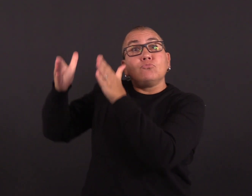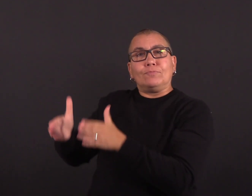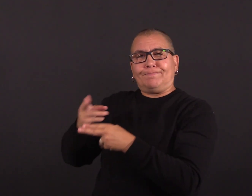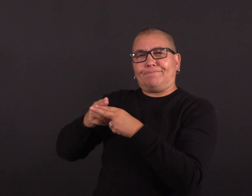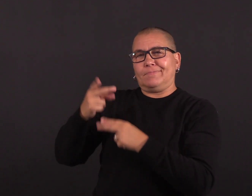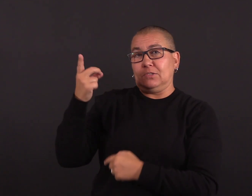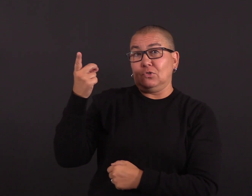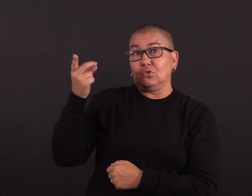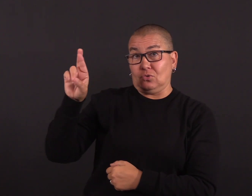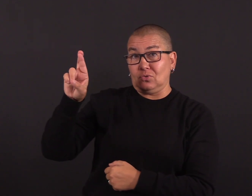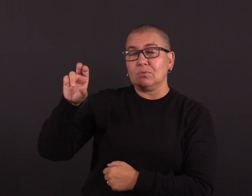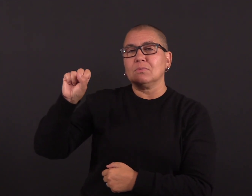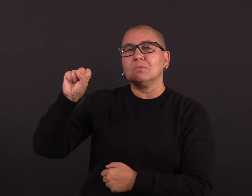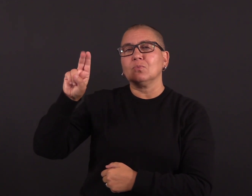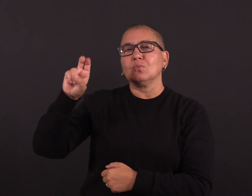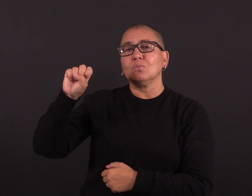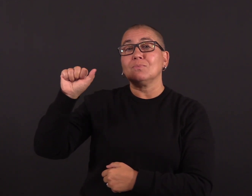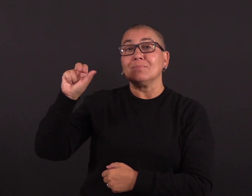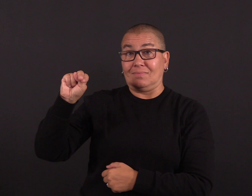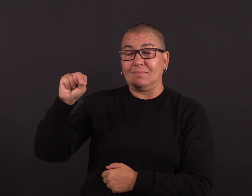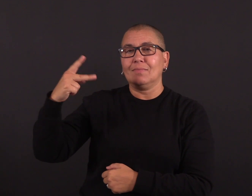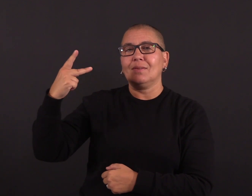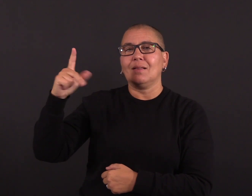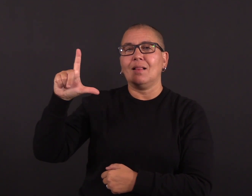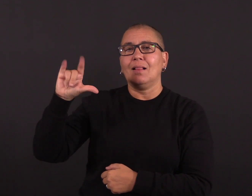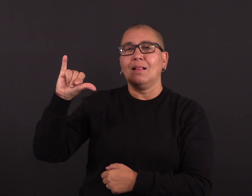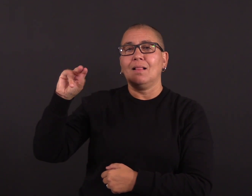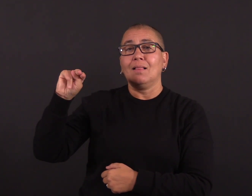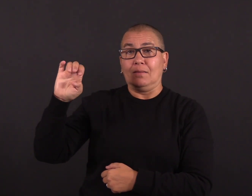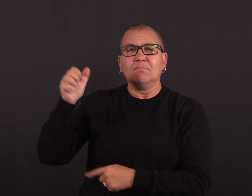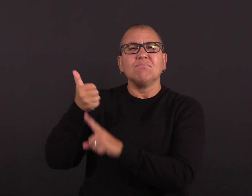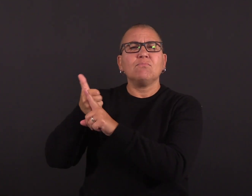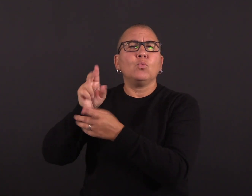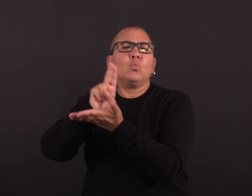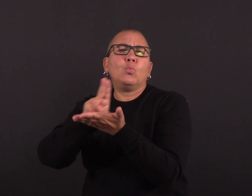"It will boost people's immunity, and it will be a better match to the currently circulating